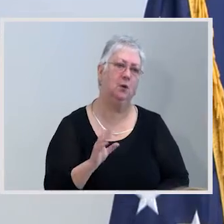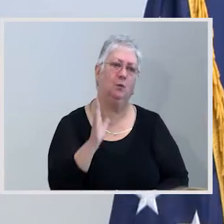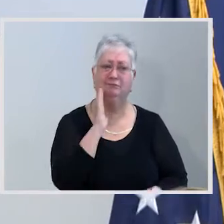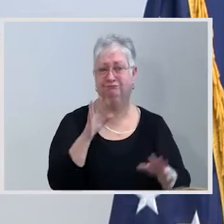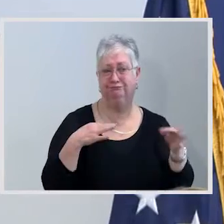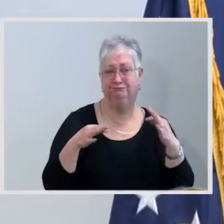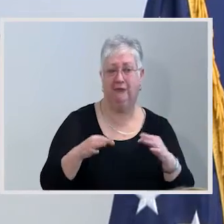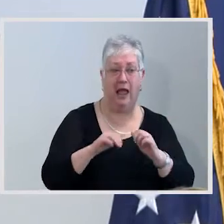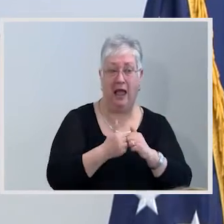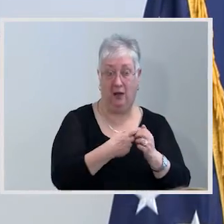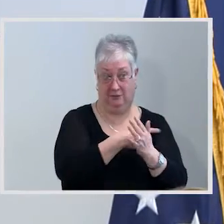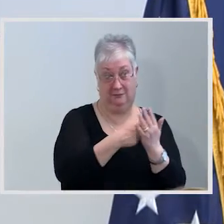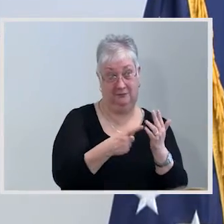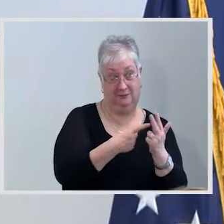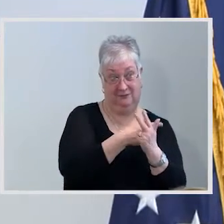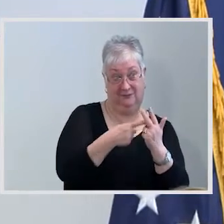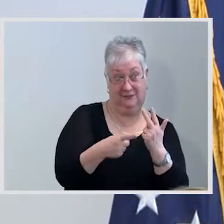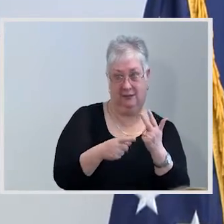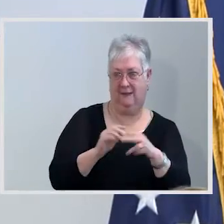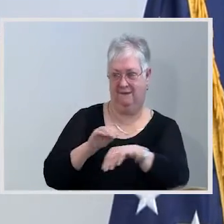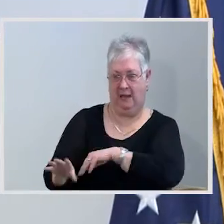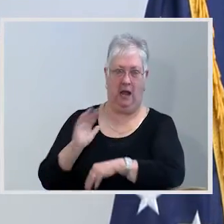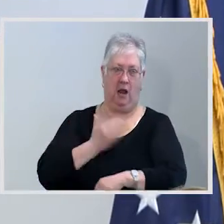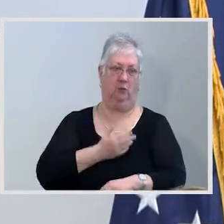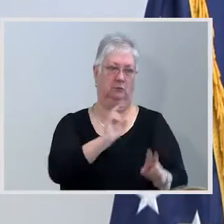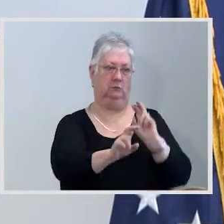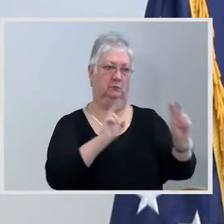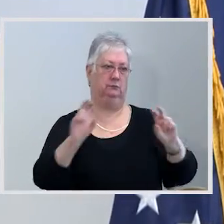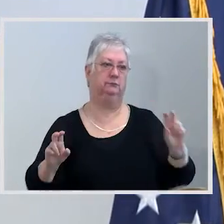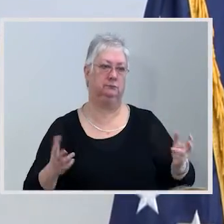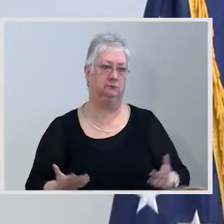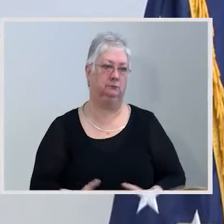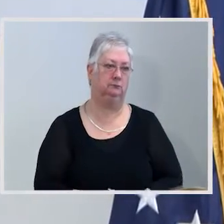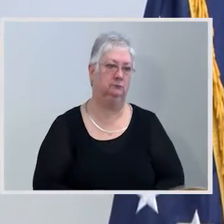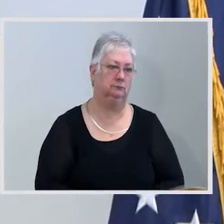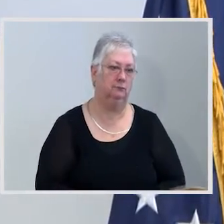FIRST IN EDUCATION, SO EDUCATION IS AN ISSUE THAT AFFECTS EVERY ASPECT OF OUR COMMUNITY.